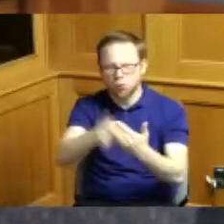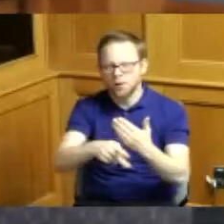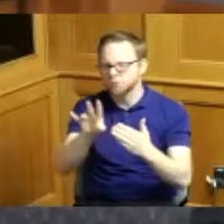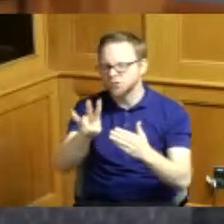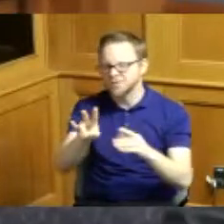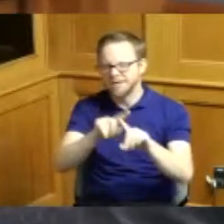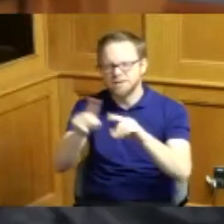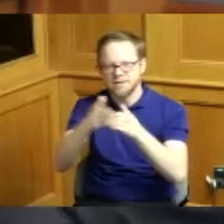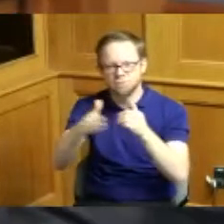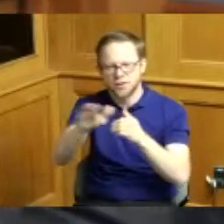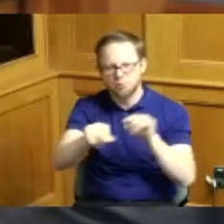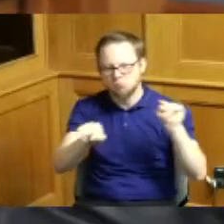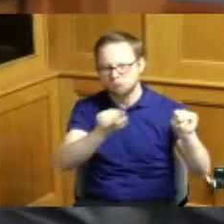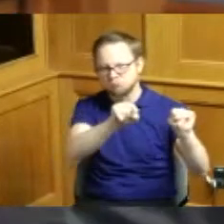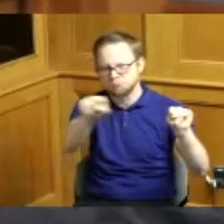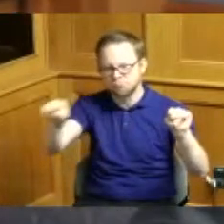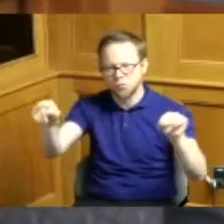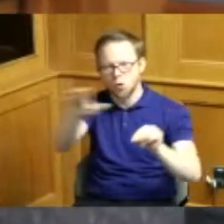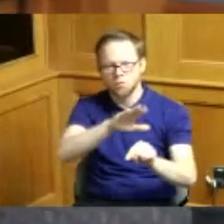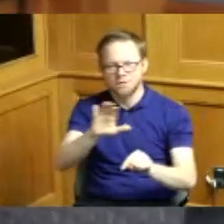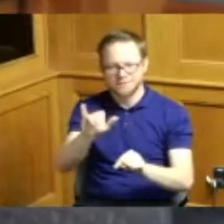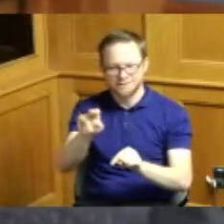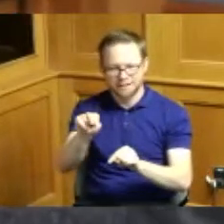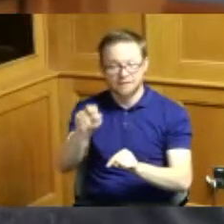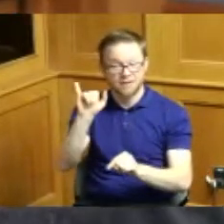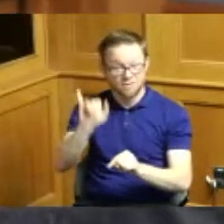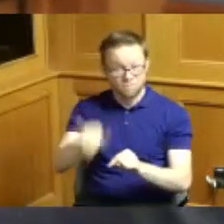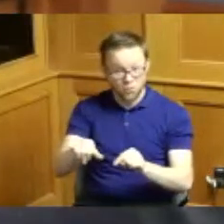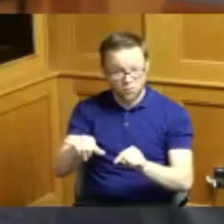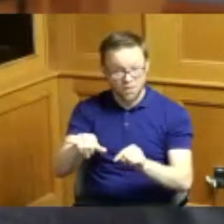whereas the home ownership center of greater Cincinnati provides services throughout the